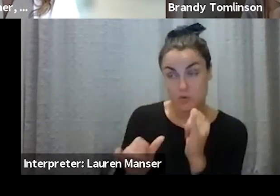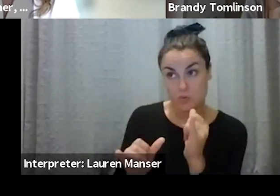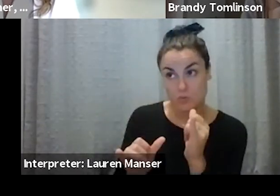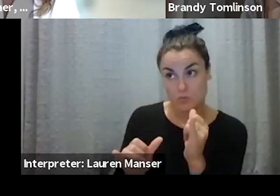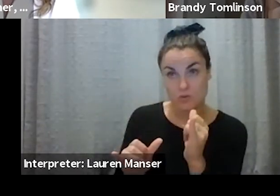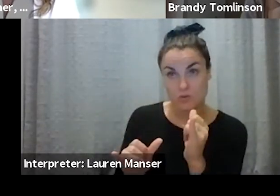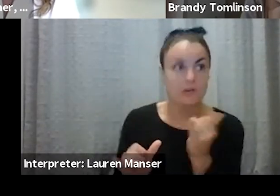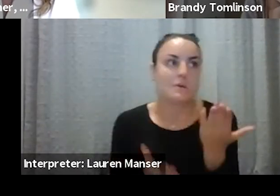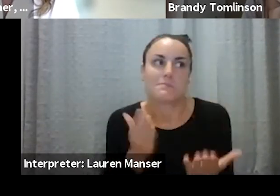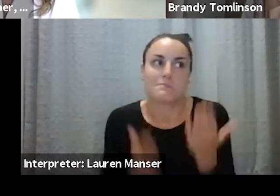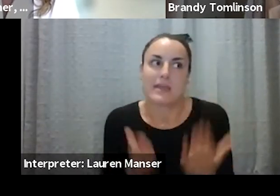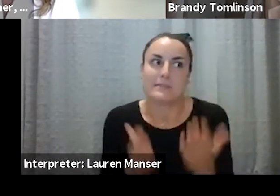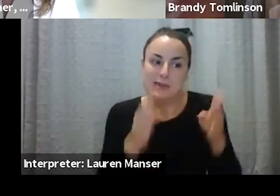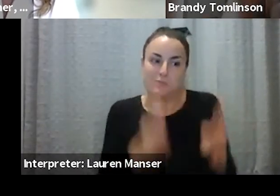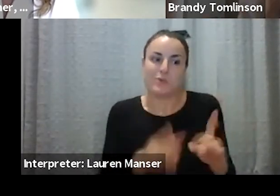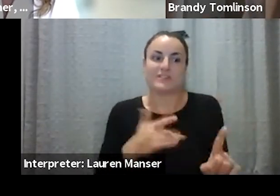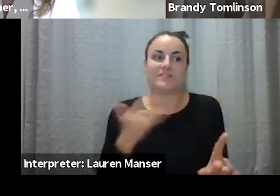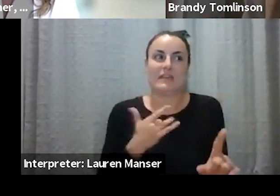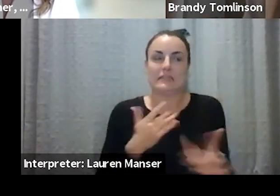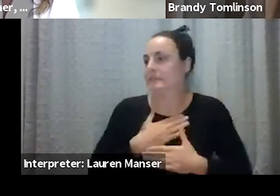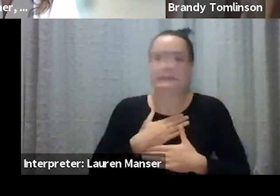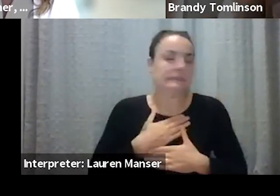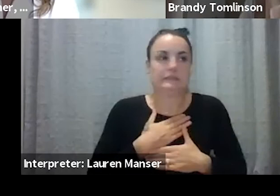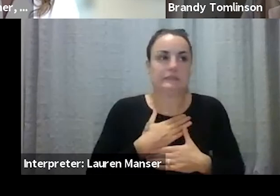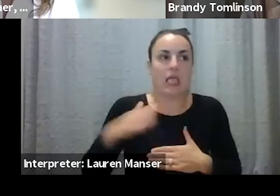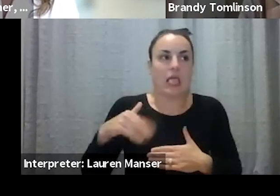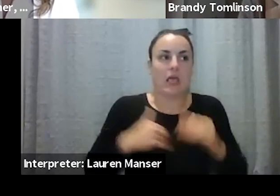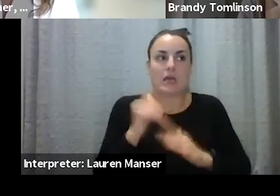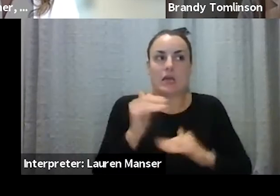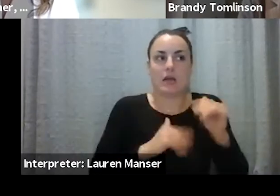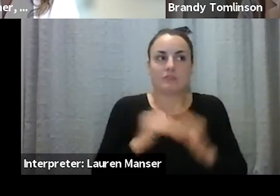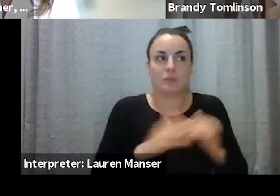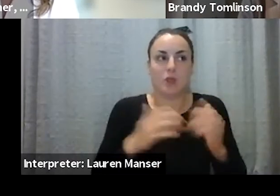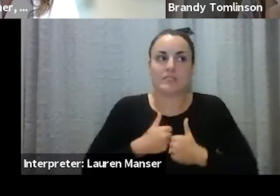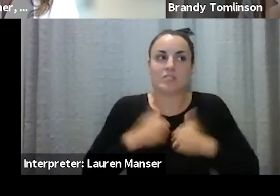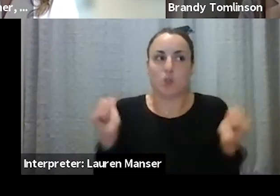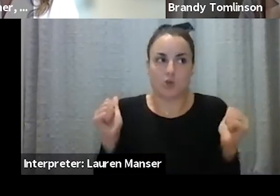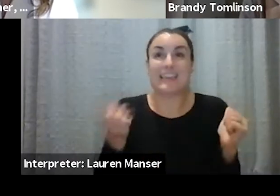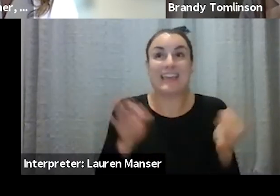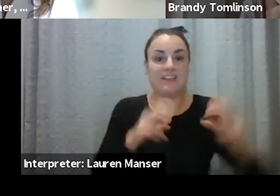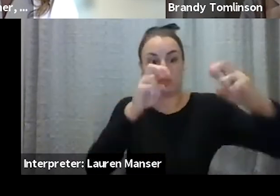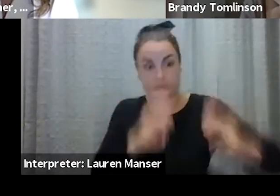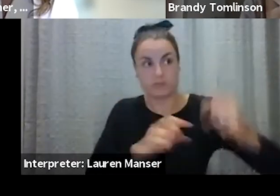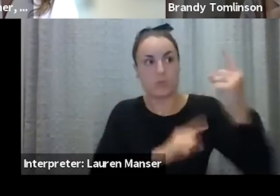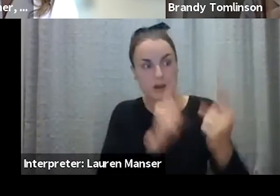and maybe through a virtual interview, you feel more comfortable walking into the room, so to speak,